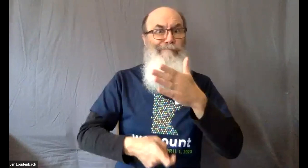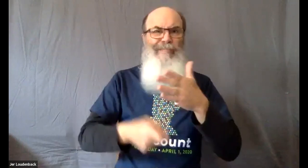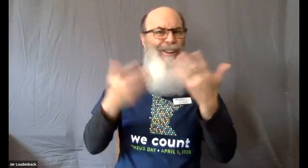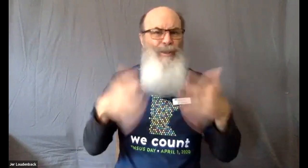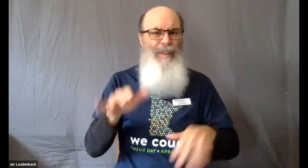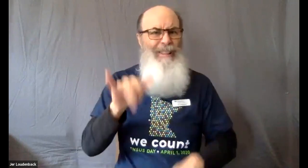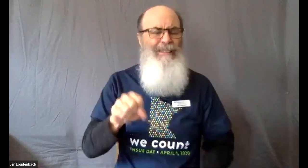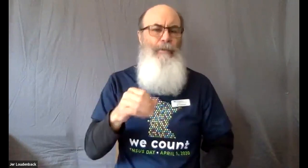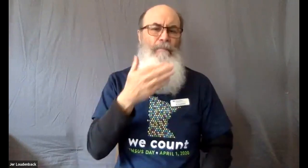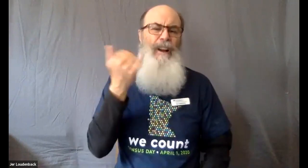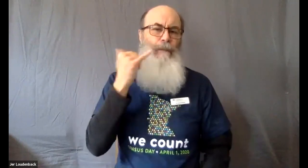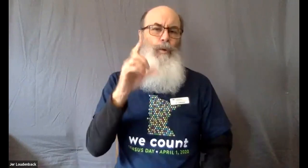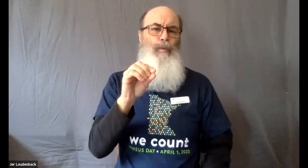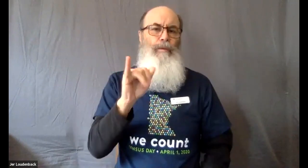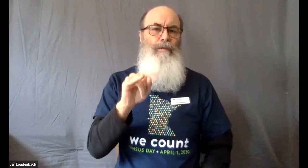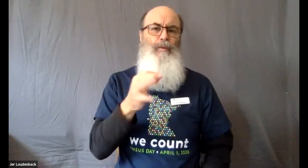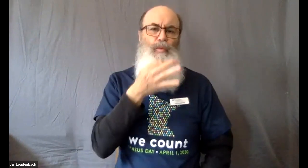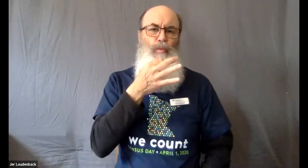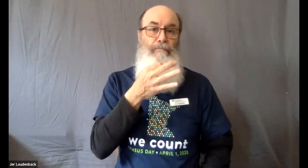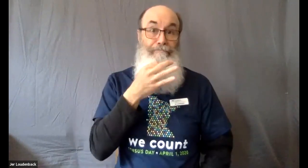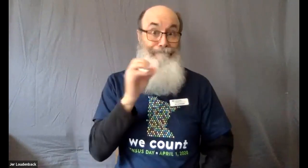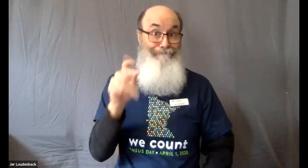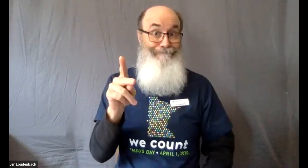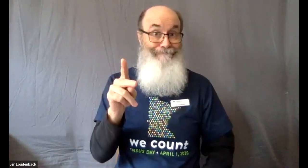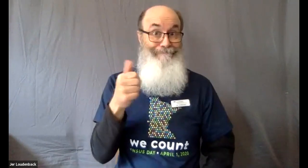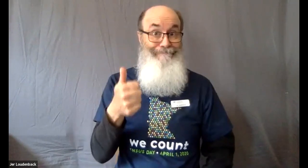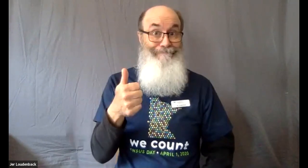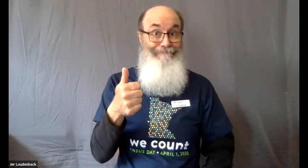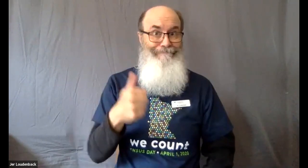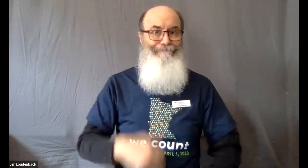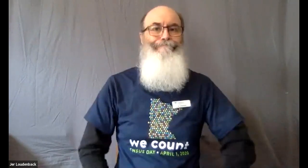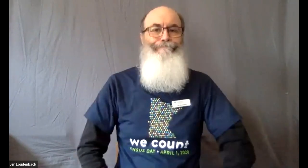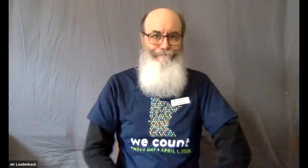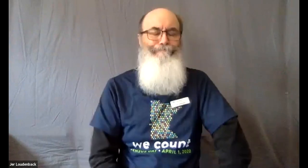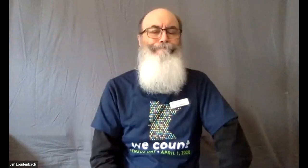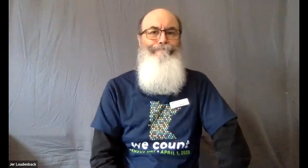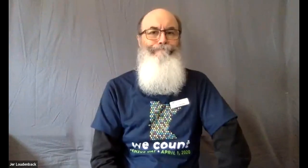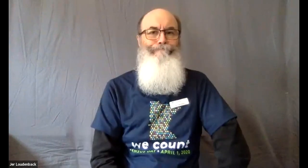it, report it sooner than later because you definitely don't want somebody to, you know, call